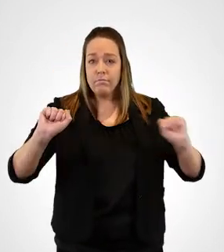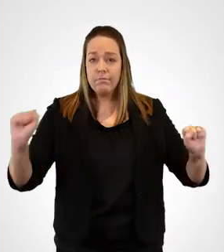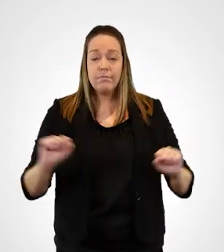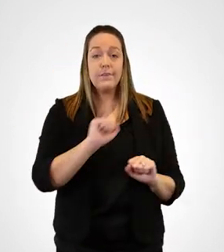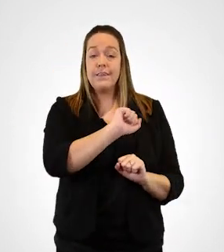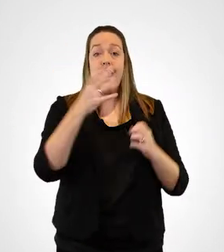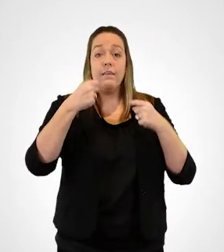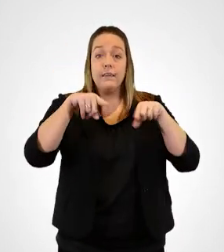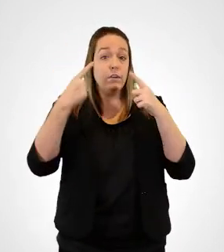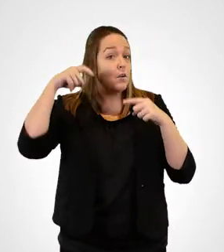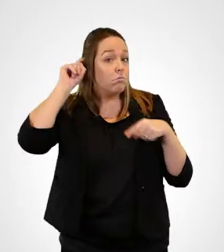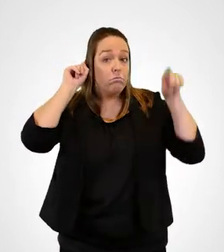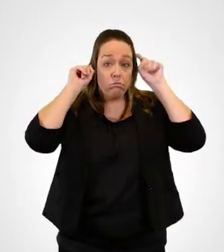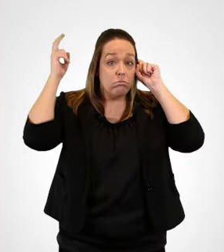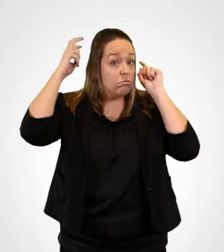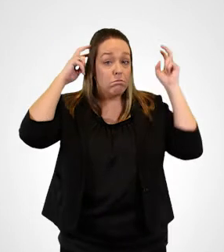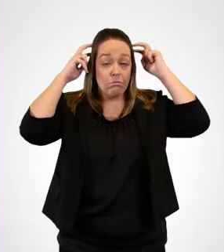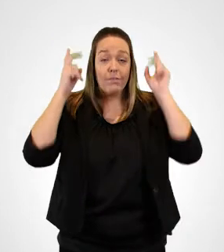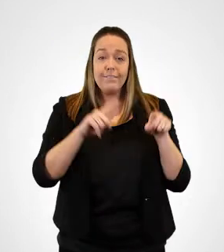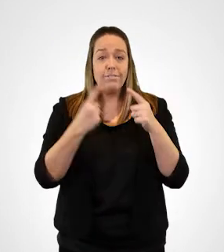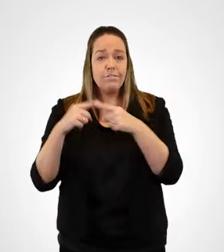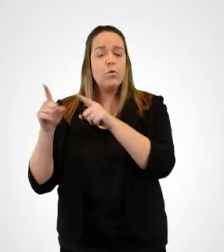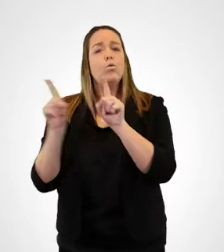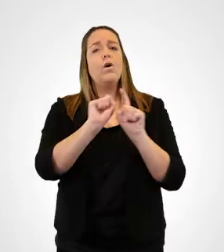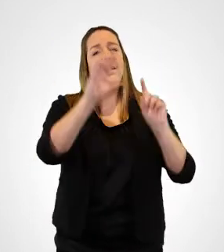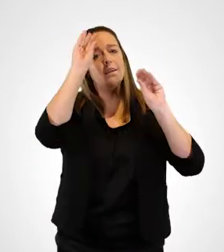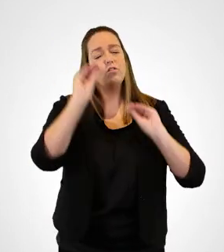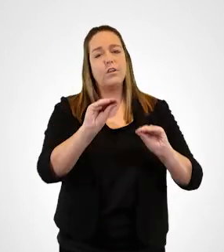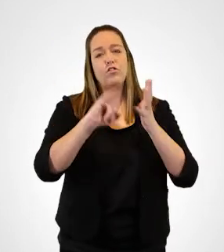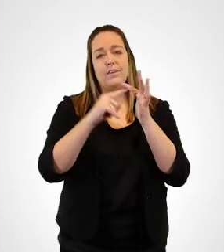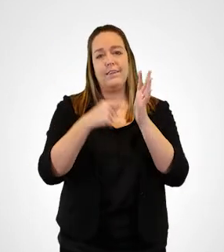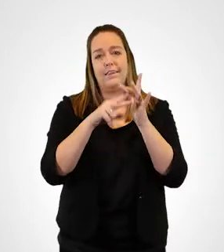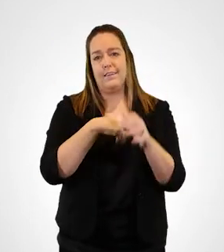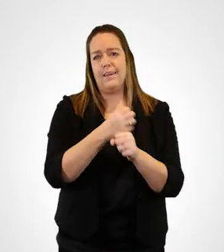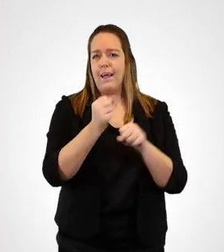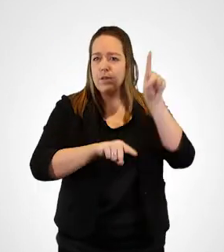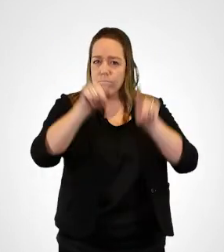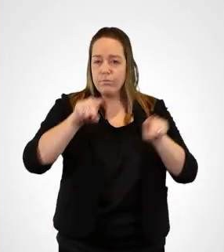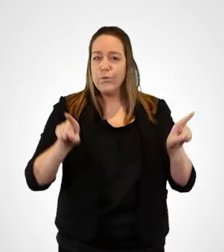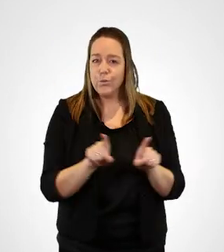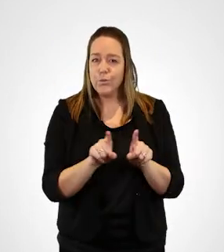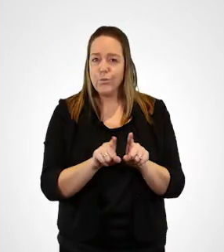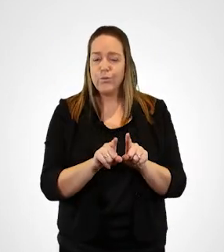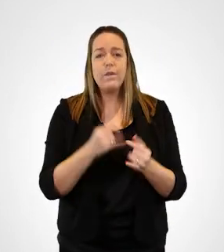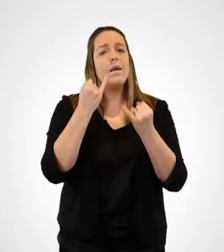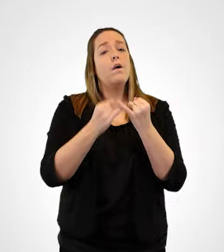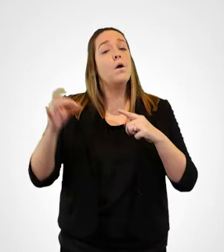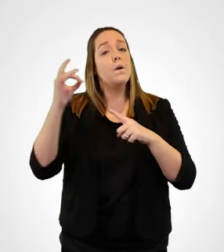they vary in terms of aiding and all kind of things, including of course their educational setting, and one thing I think is really important